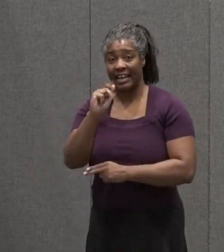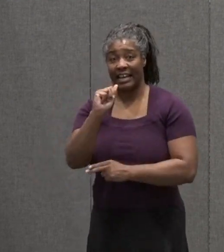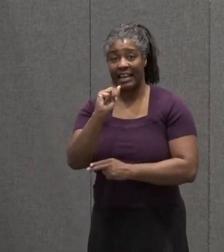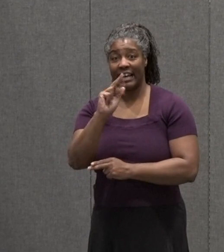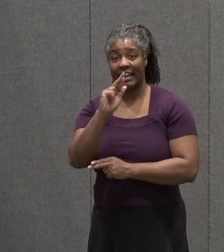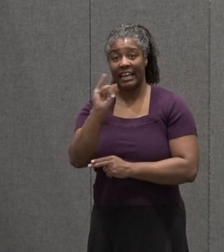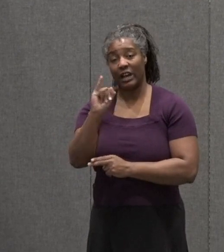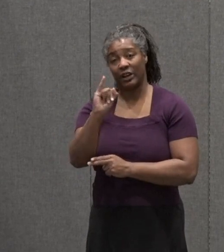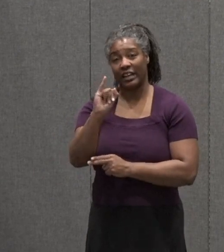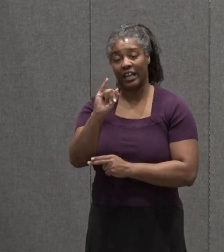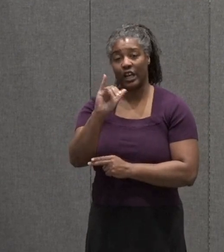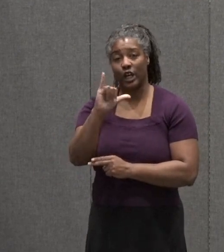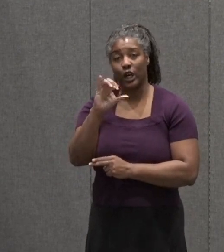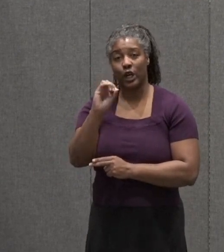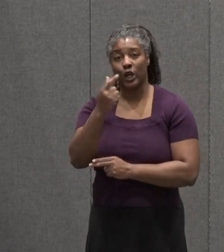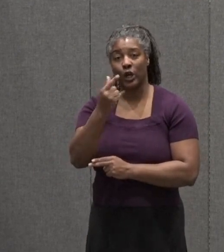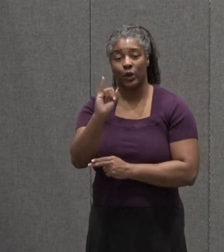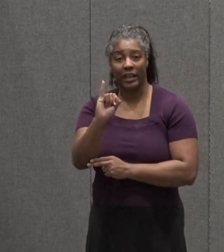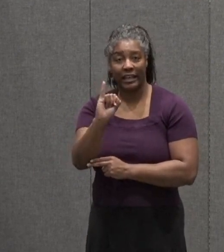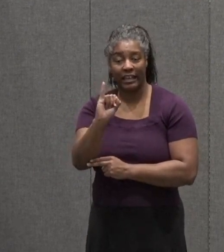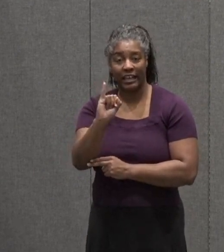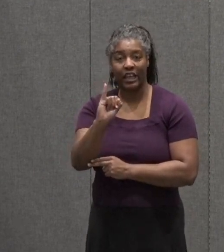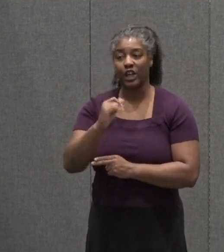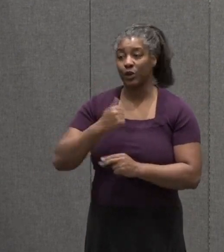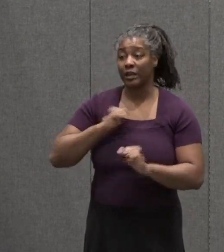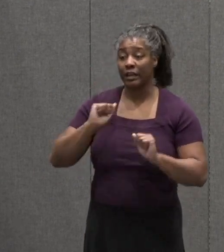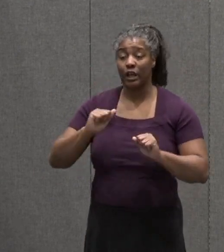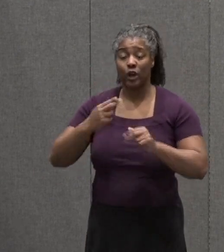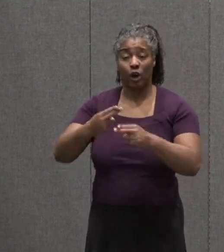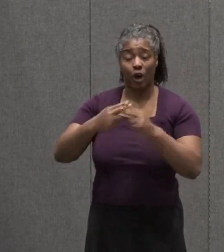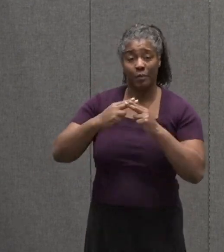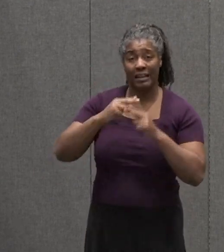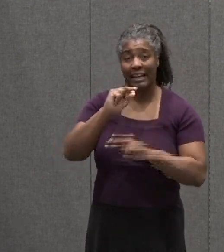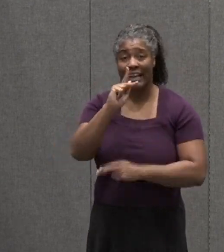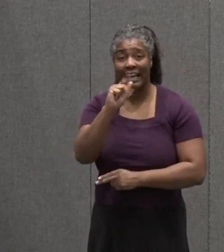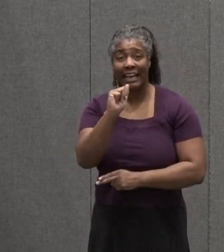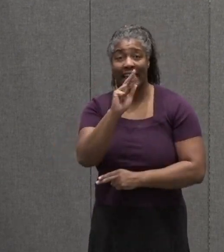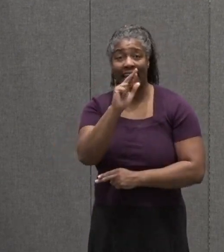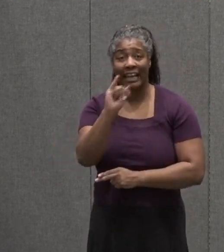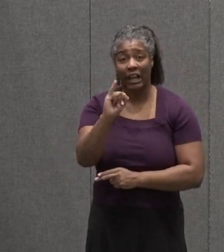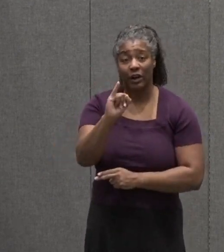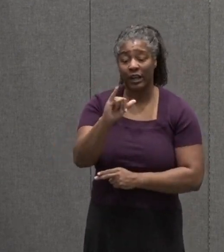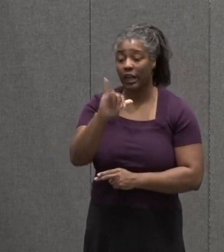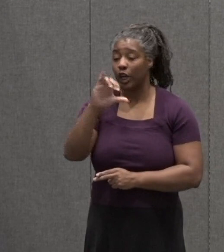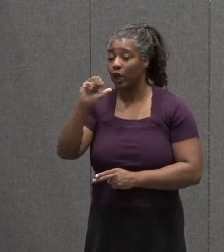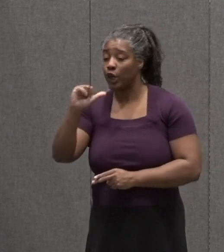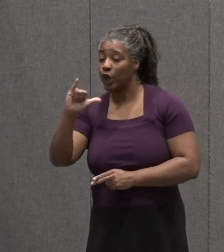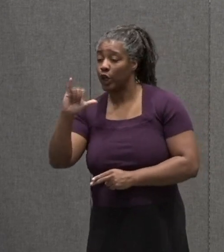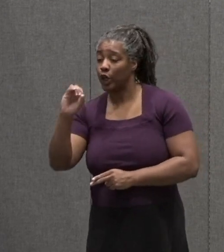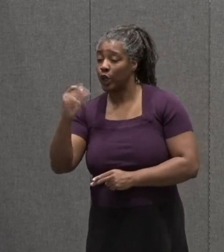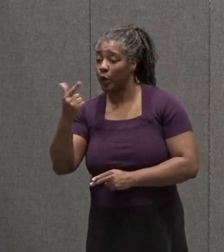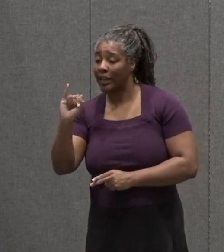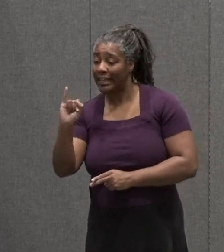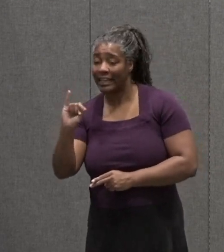You can call me Yogi or you can call me Carrie Yogi. That's right. I'm excited to be here with you because we're gonna learn about some things